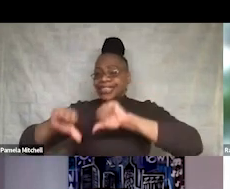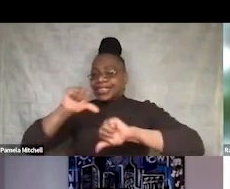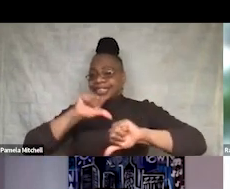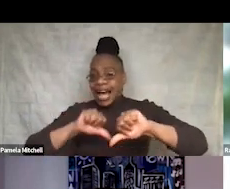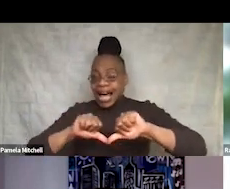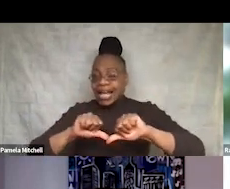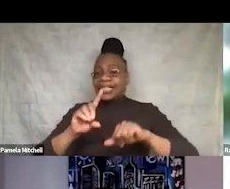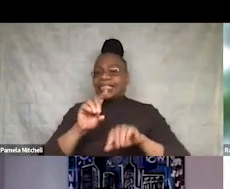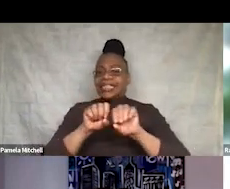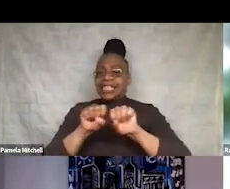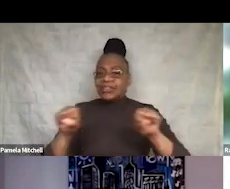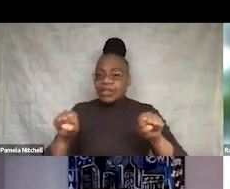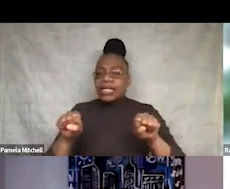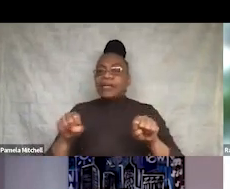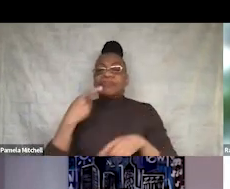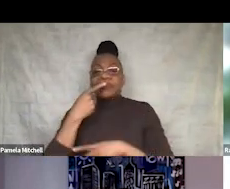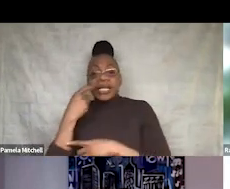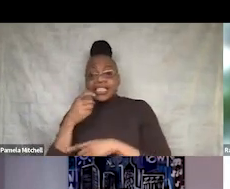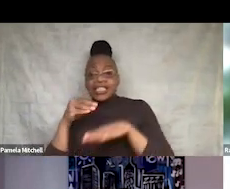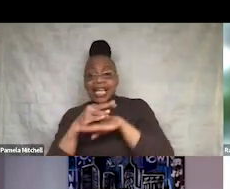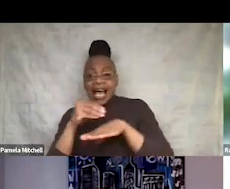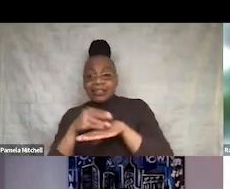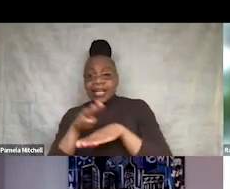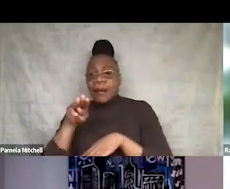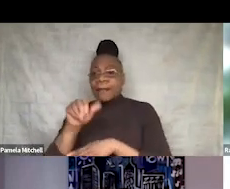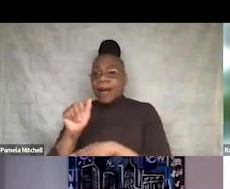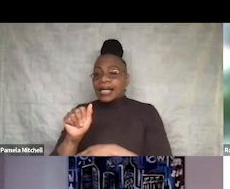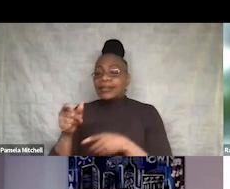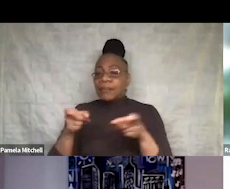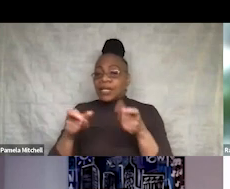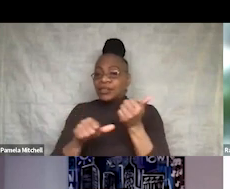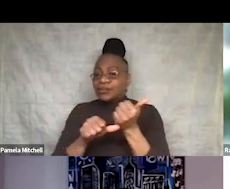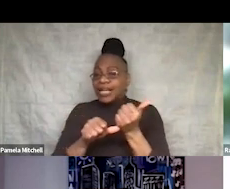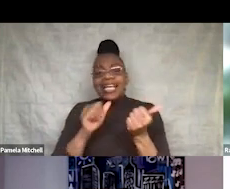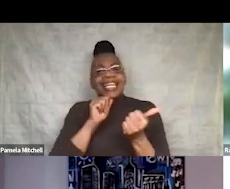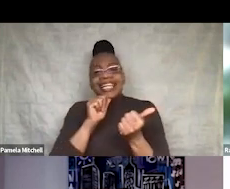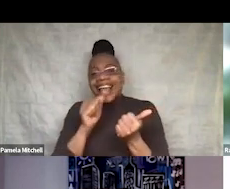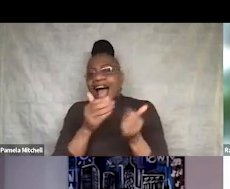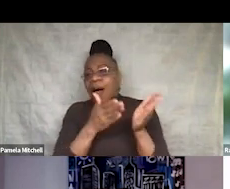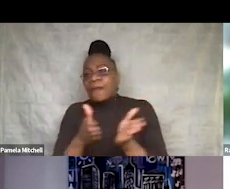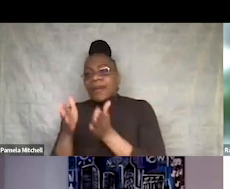and a master's in business administration. And while he didn't plan a career in health and behavioral healthcare,